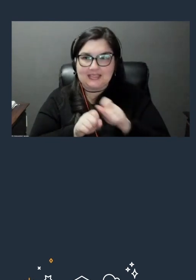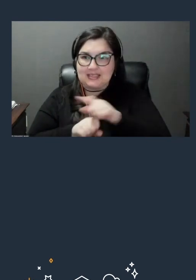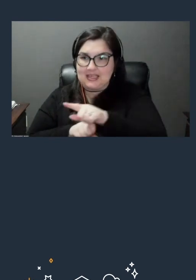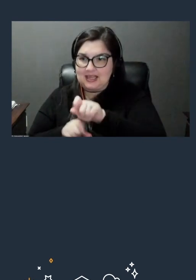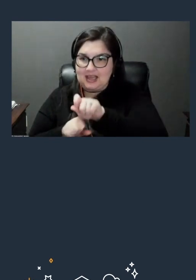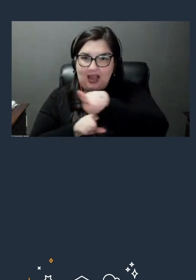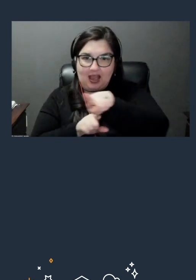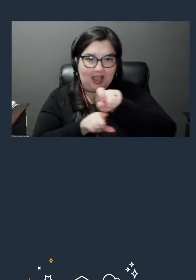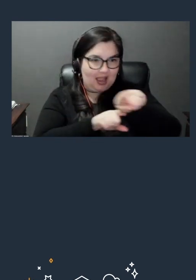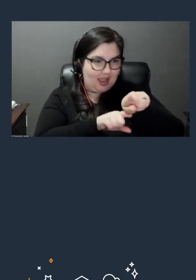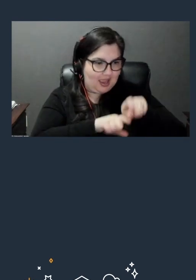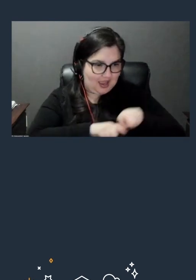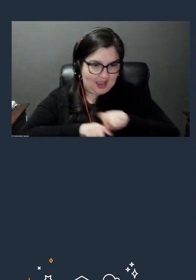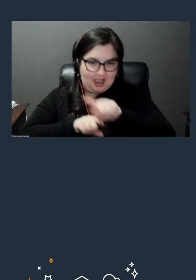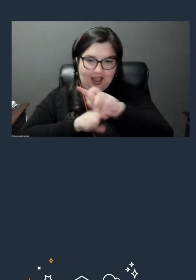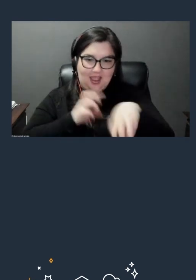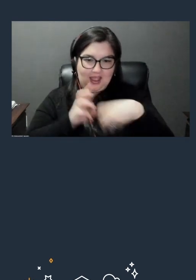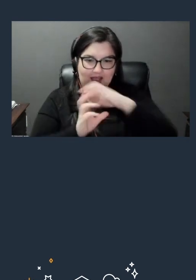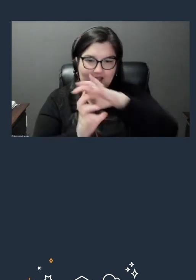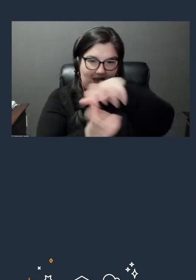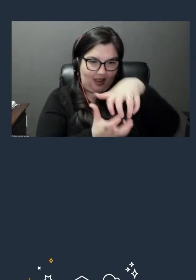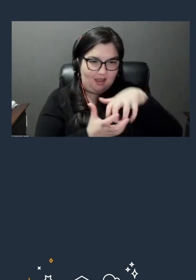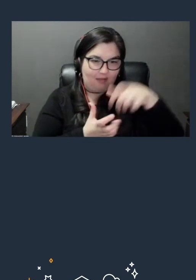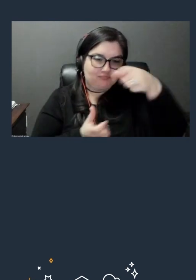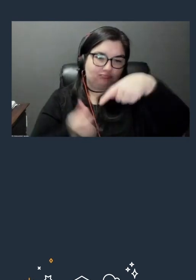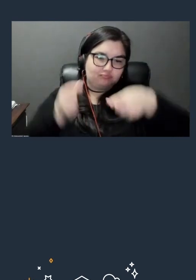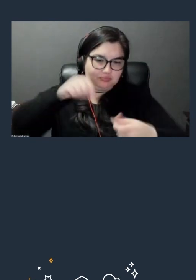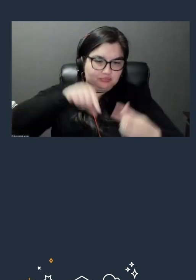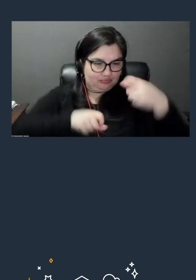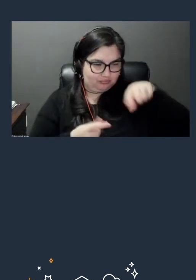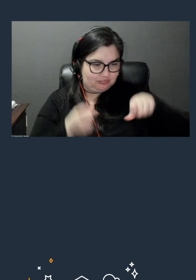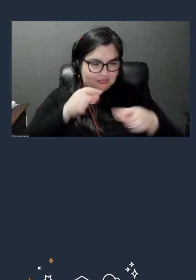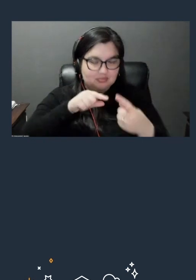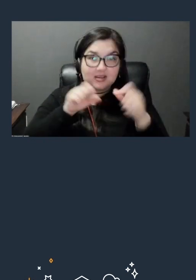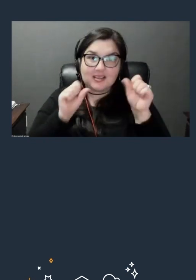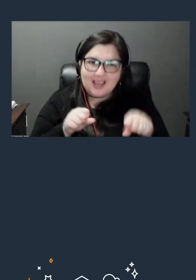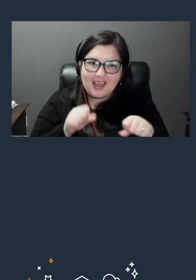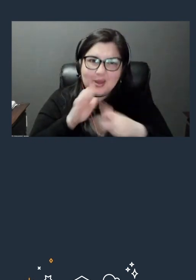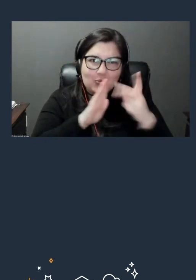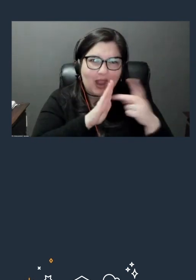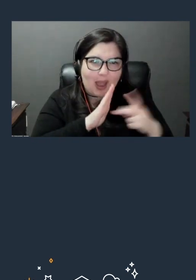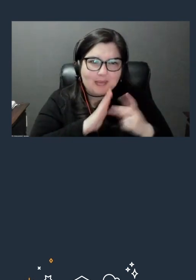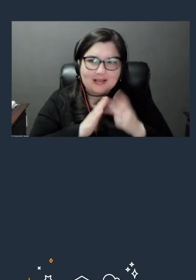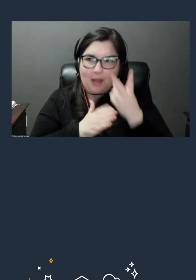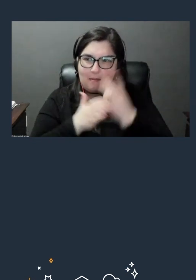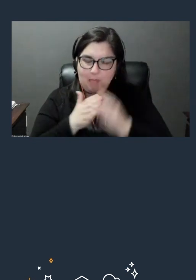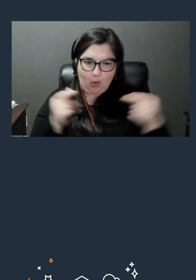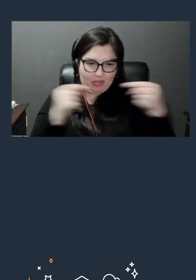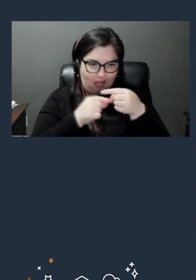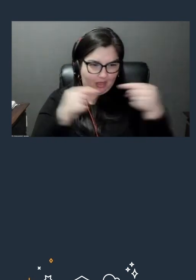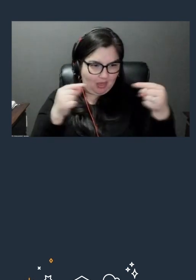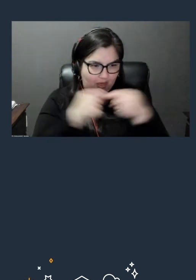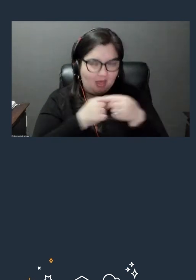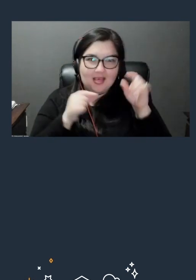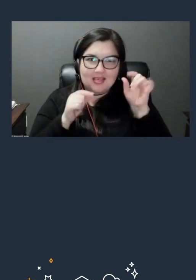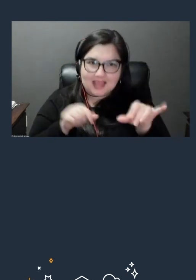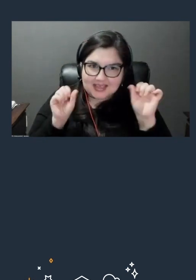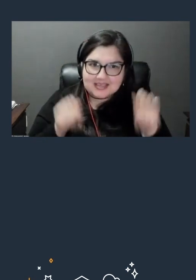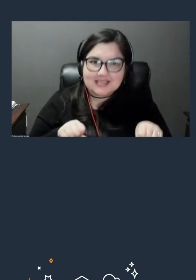it can talk to that bucket in that region. They're replicating, they're replicating both ways, so it's the mirror images of the data in both of these buckets